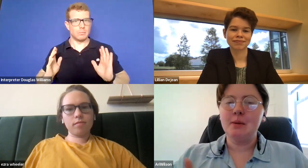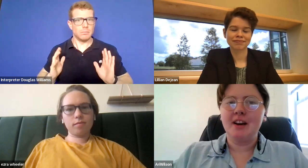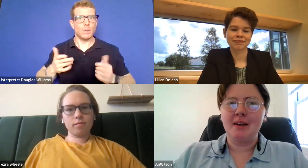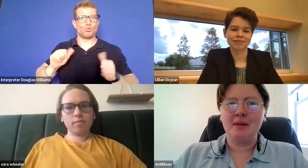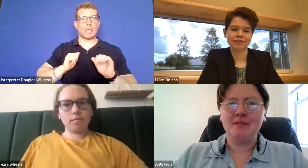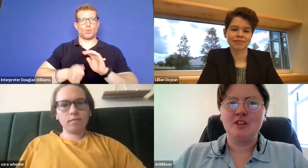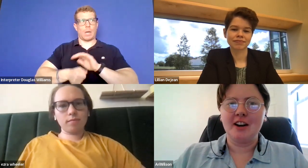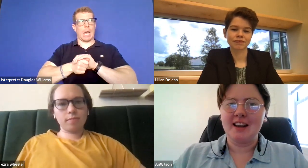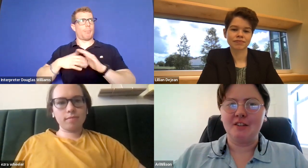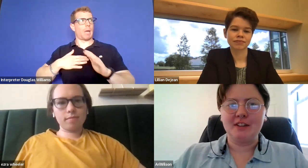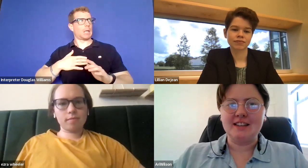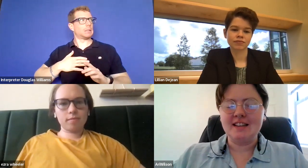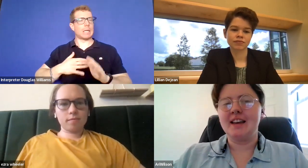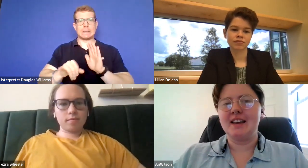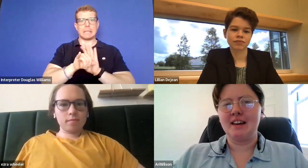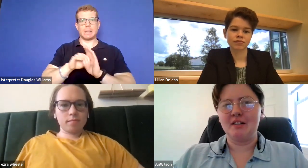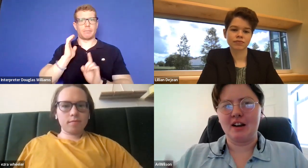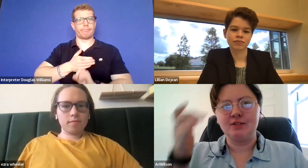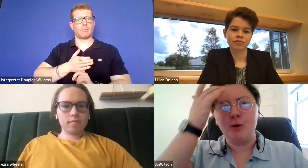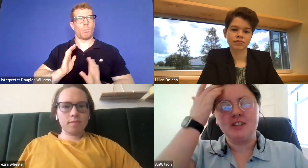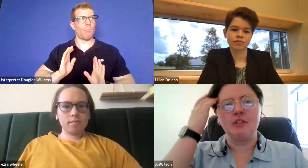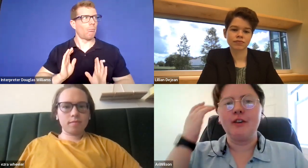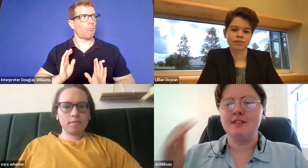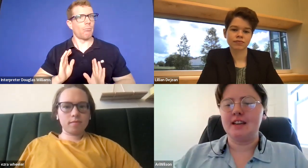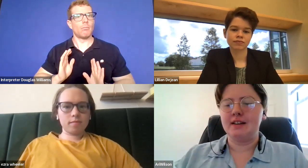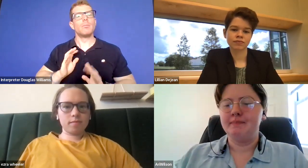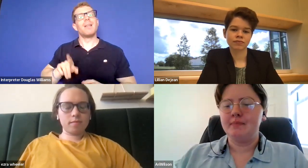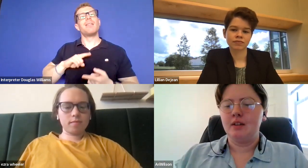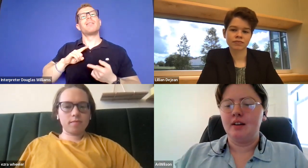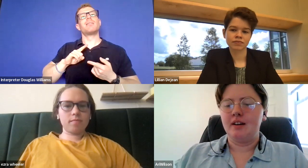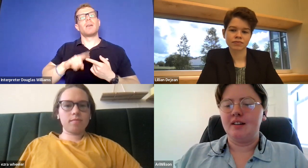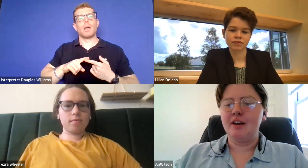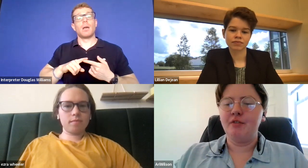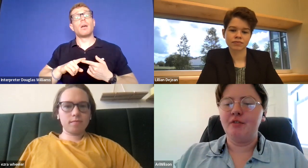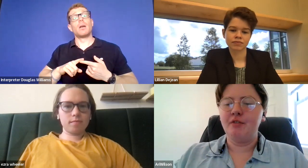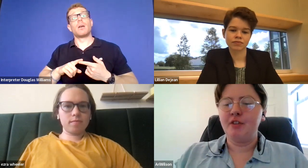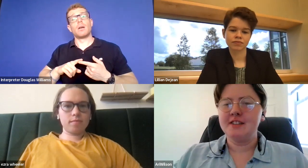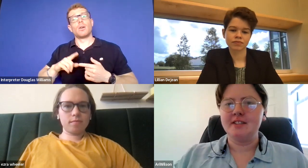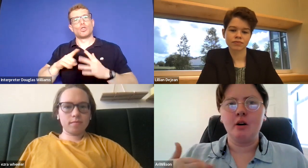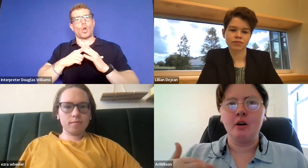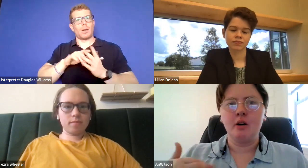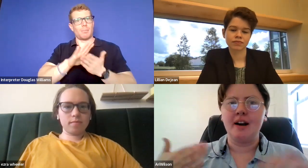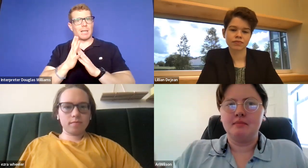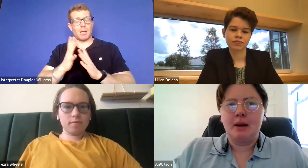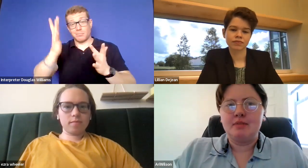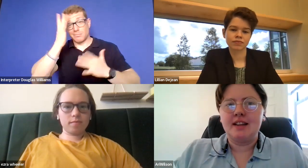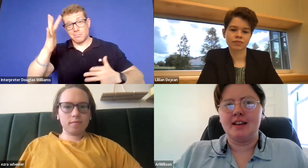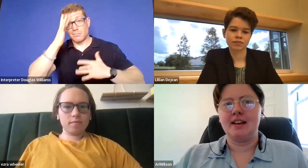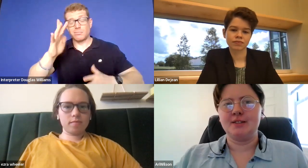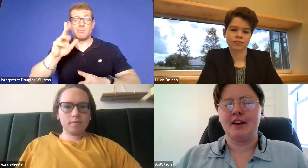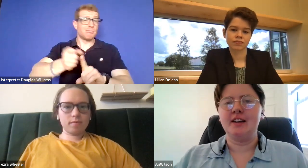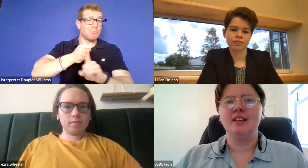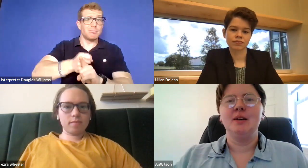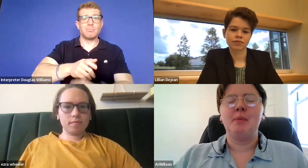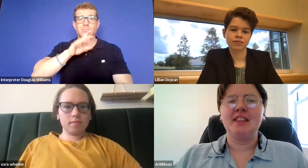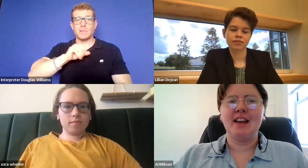But then, when I started getting really sick around 14 or 15 at first I was like, oh, i'm i'm sick, that's fine.